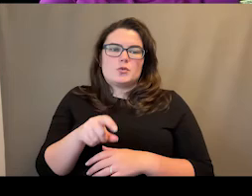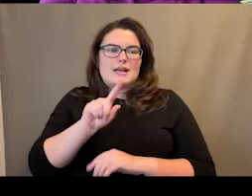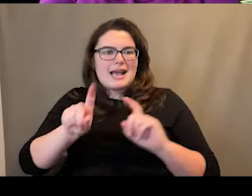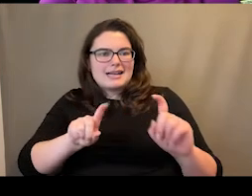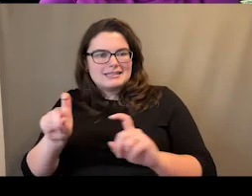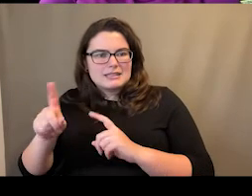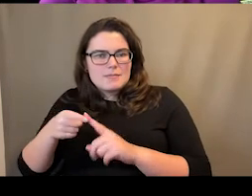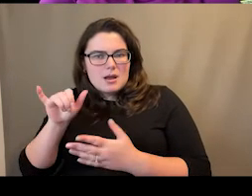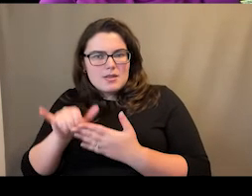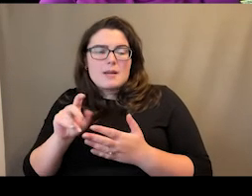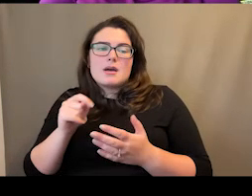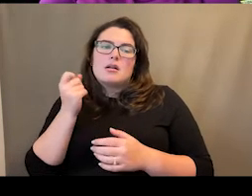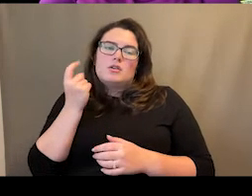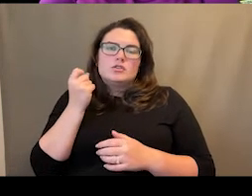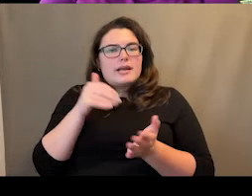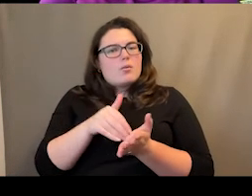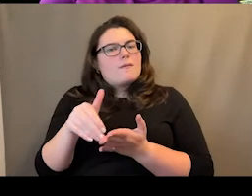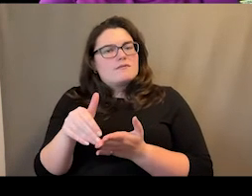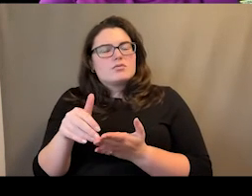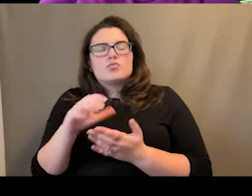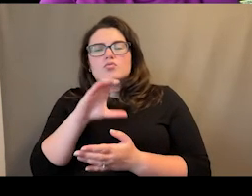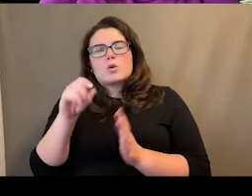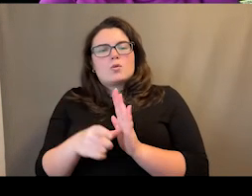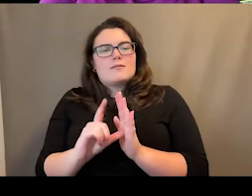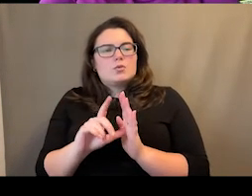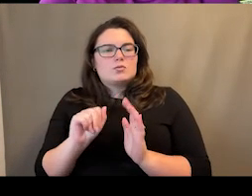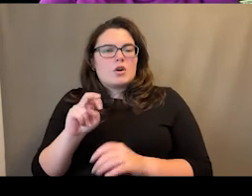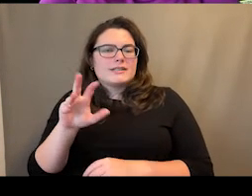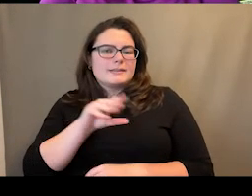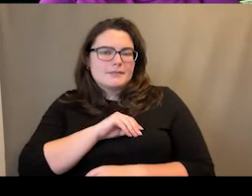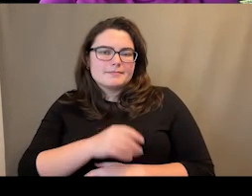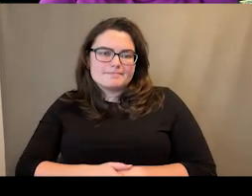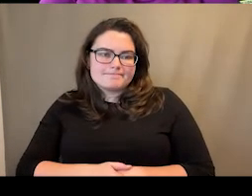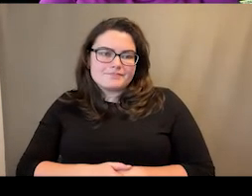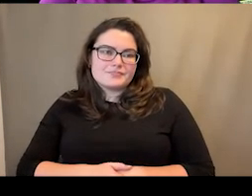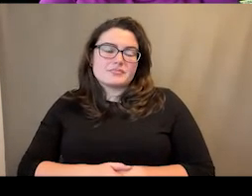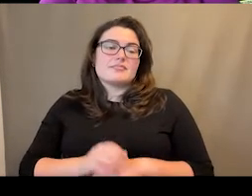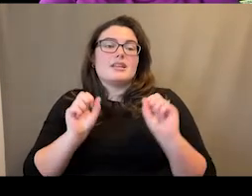But oftentimes co-reviews are accepted. Now the possible outcome,